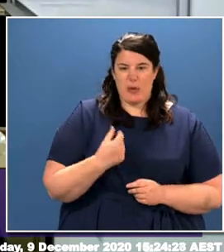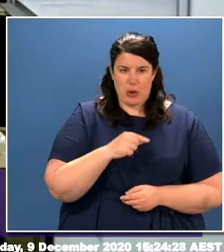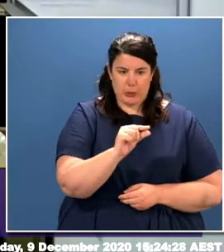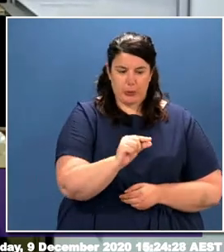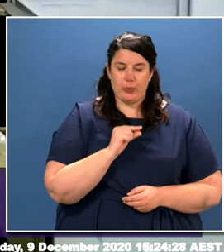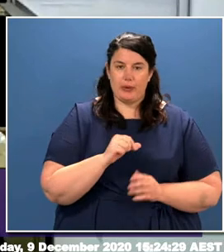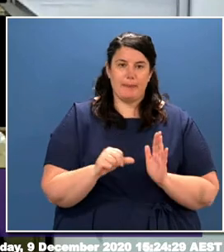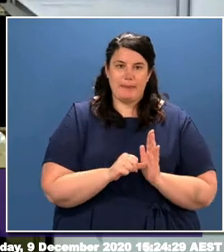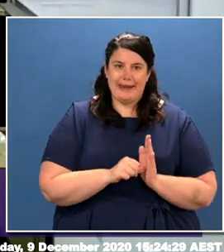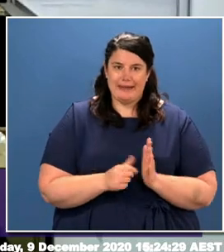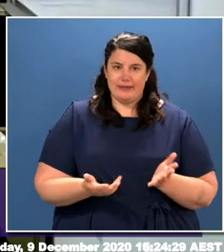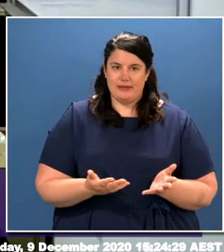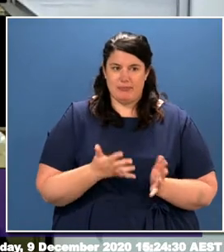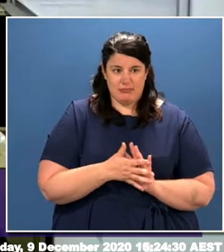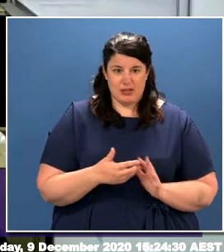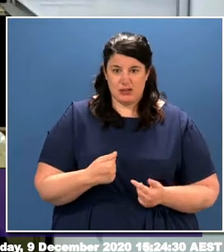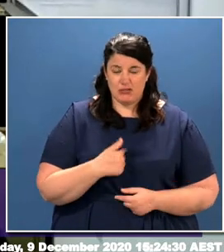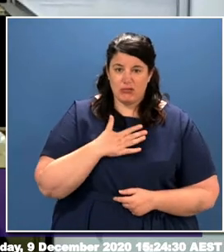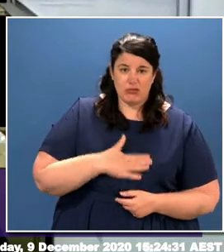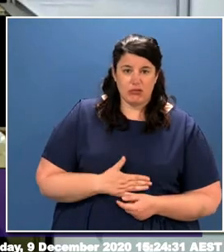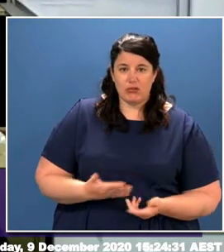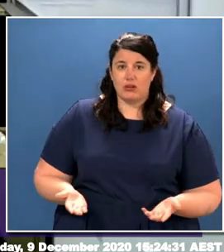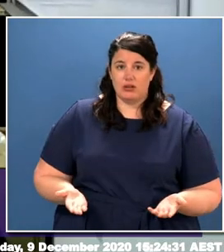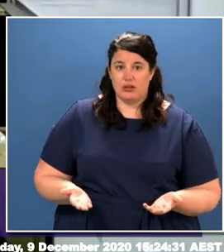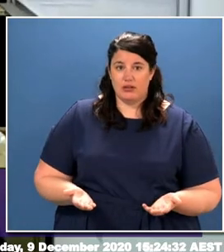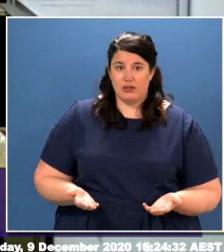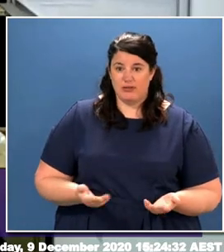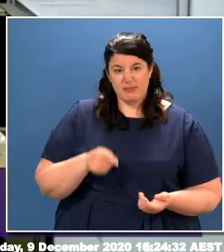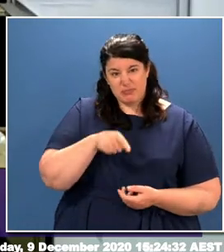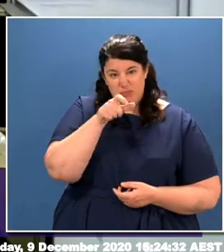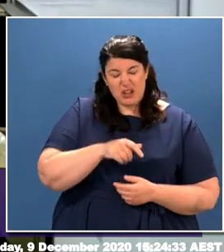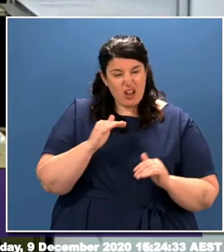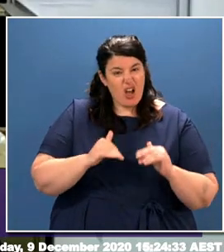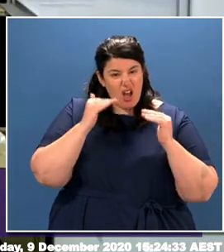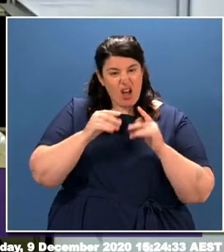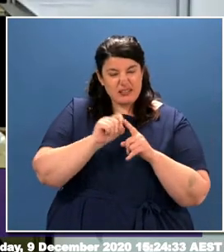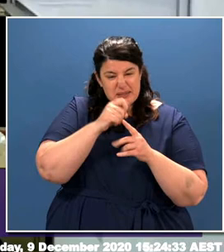So this is what we are dealing with, you know. And this person had higher support needs so it didn't sort of happen.